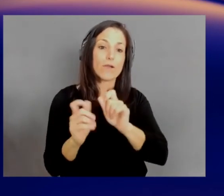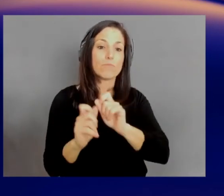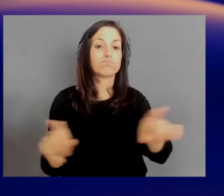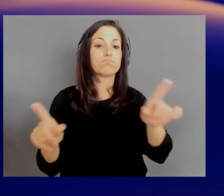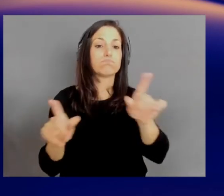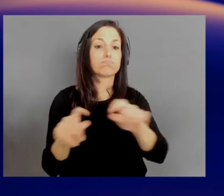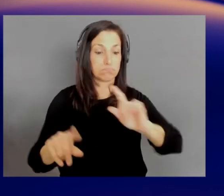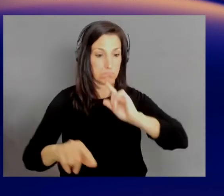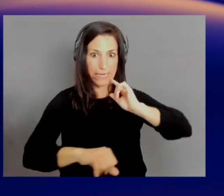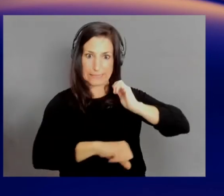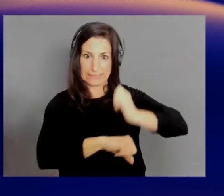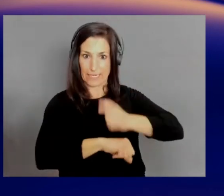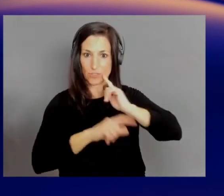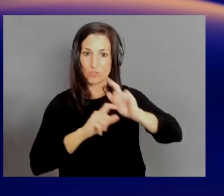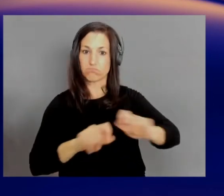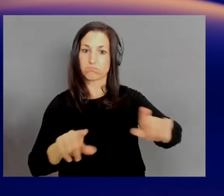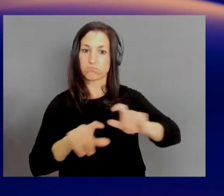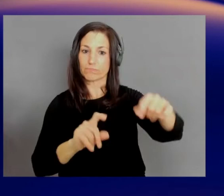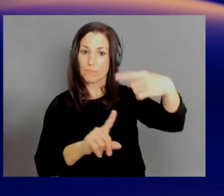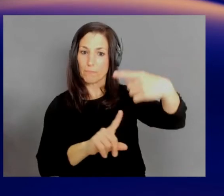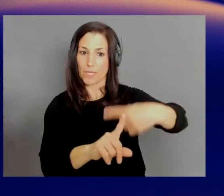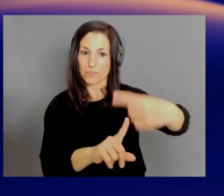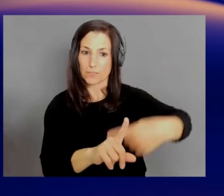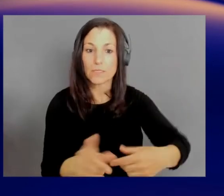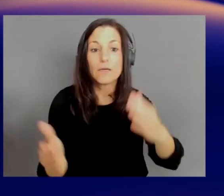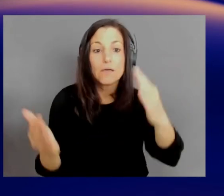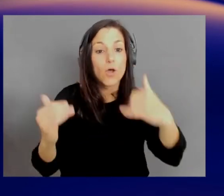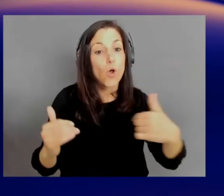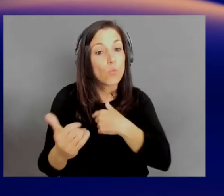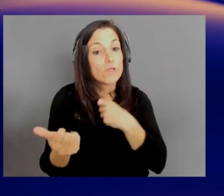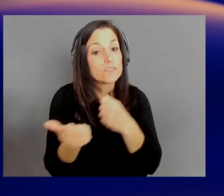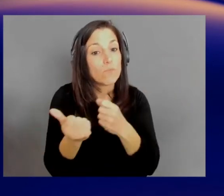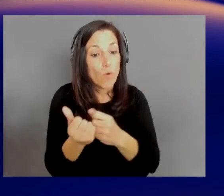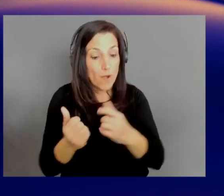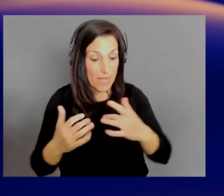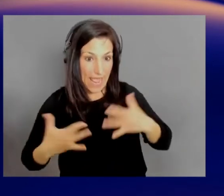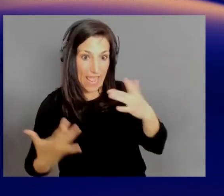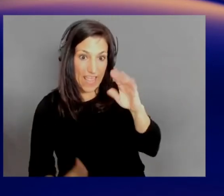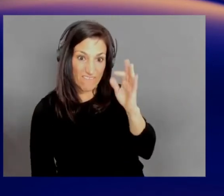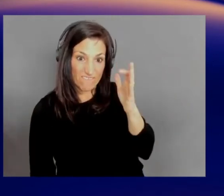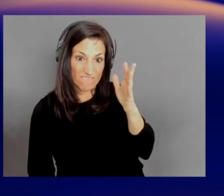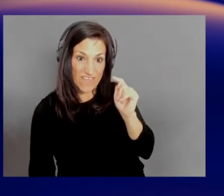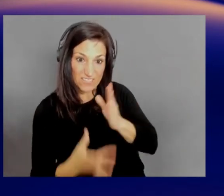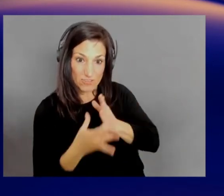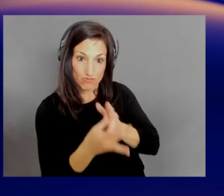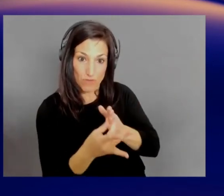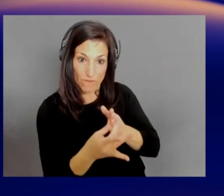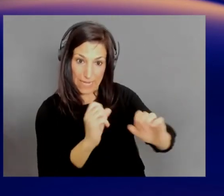We also support an event-driven campaign. So think of things like actions that are happening on your website.